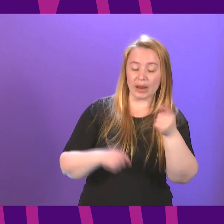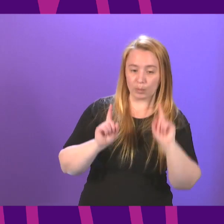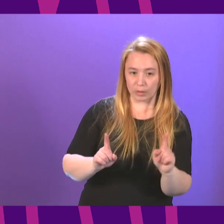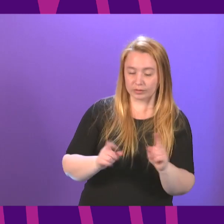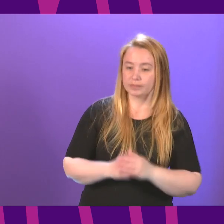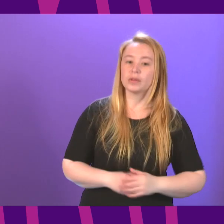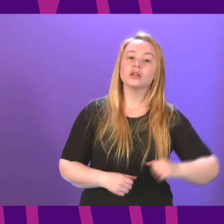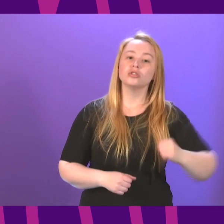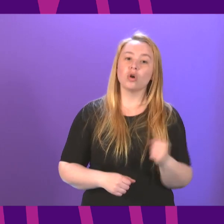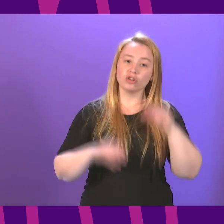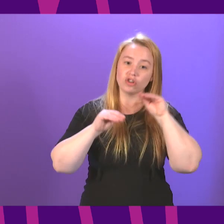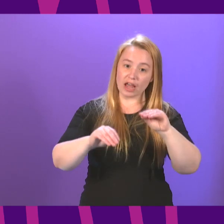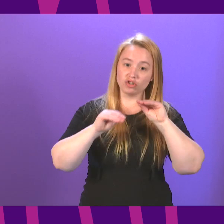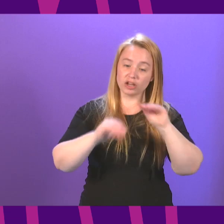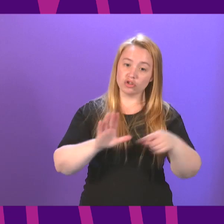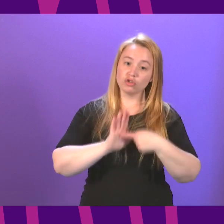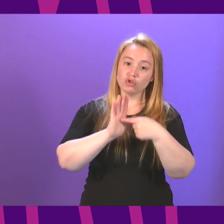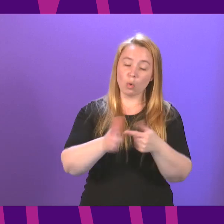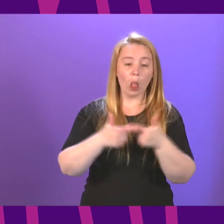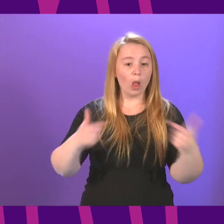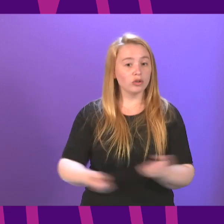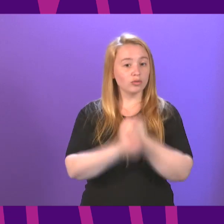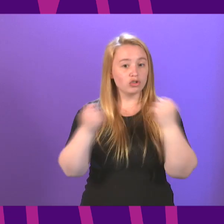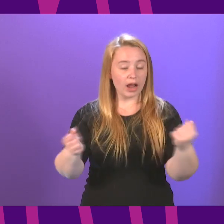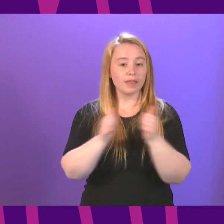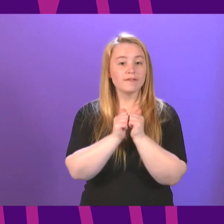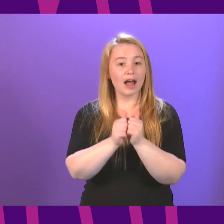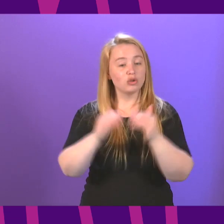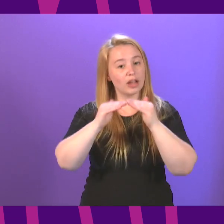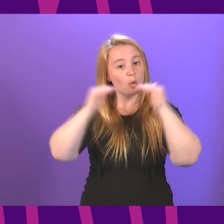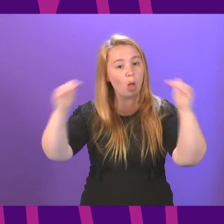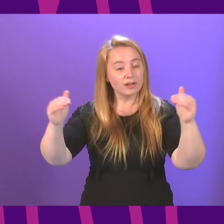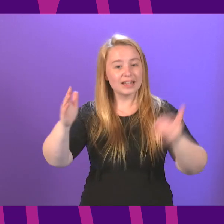“Scottish education exhibits many strengths. It values equity as well as excellence. It has